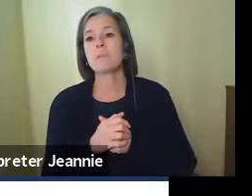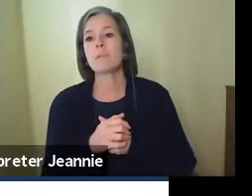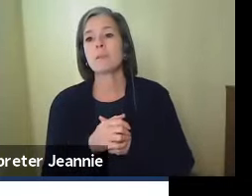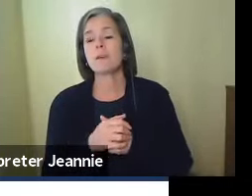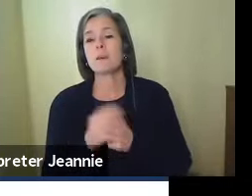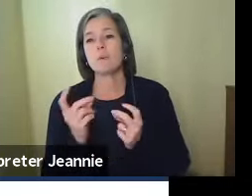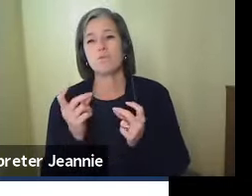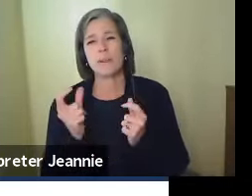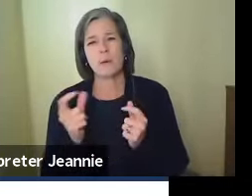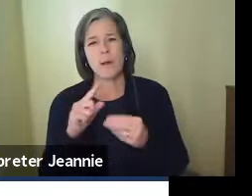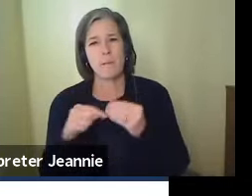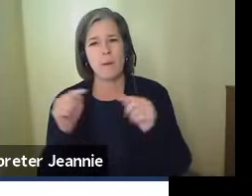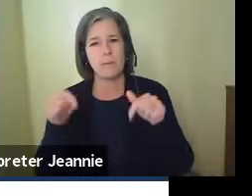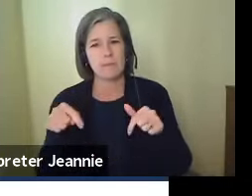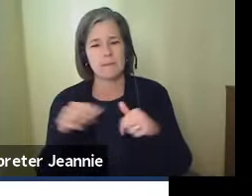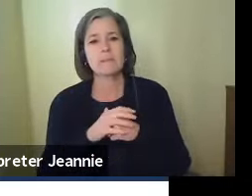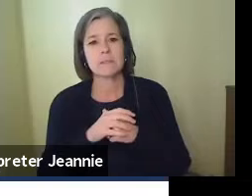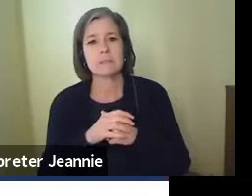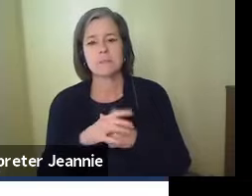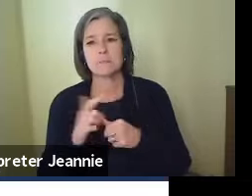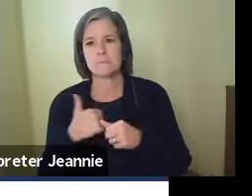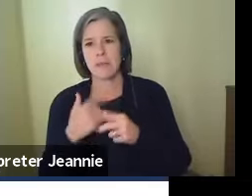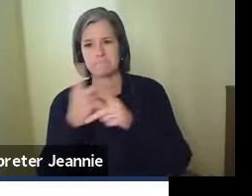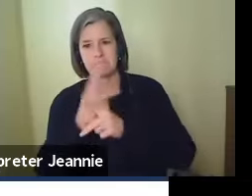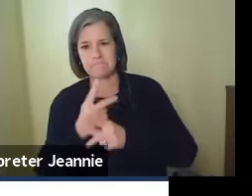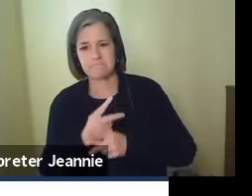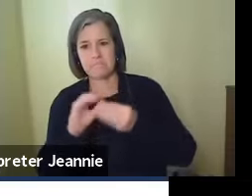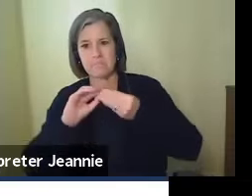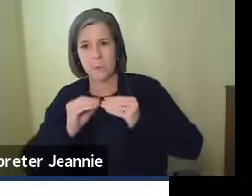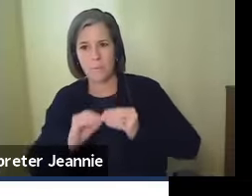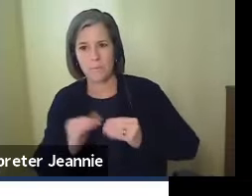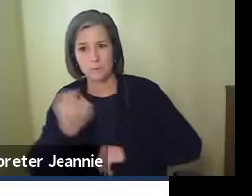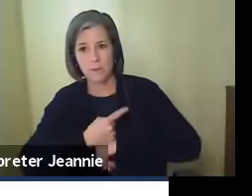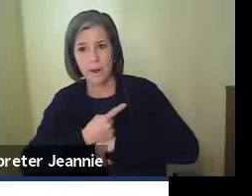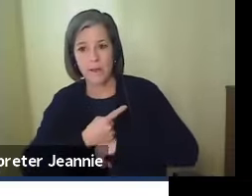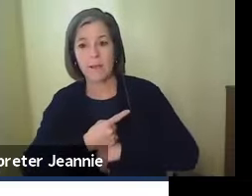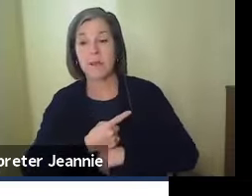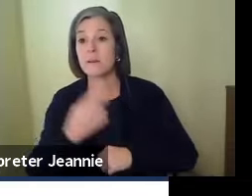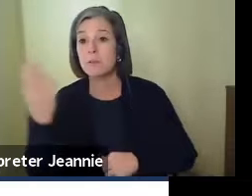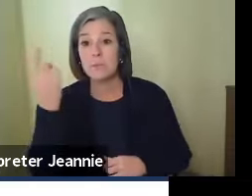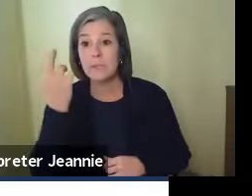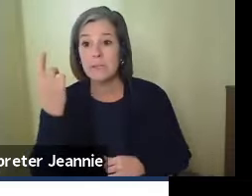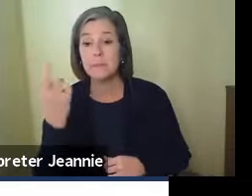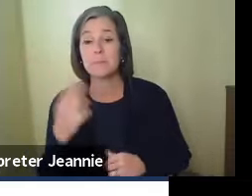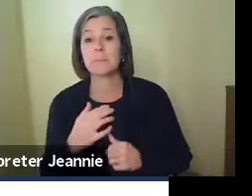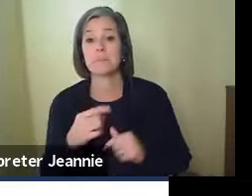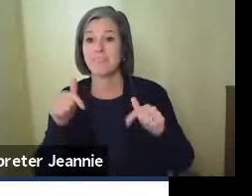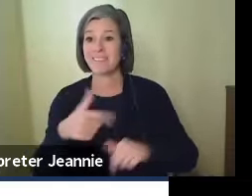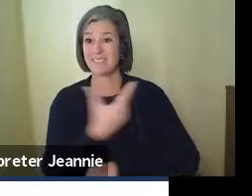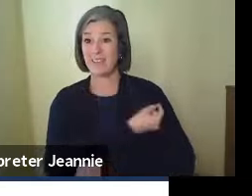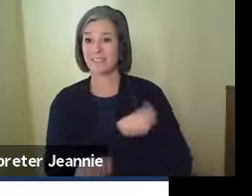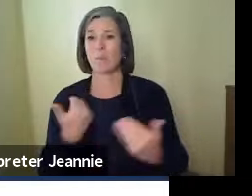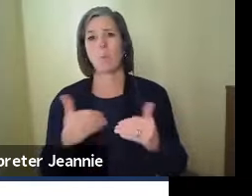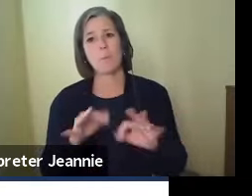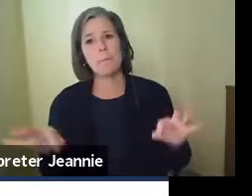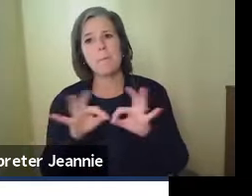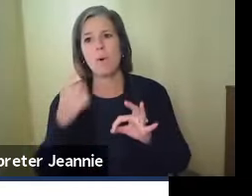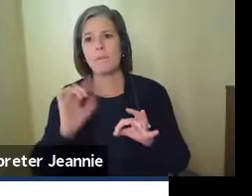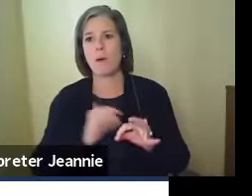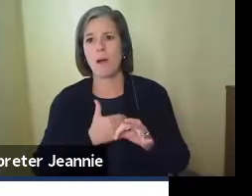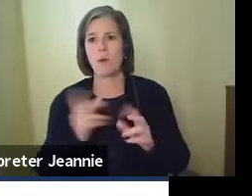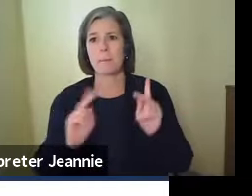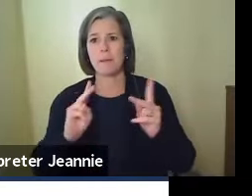I calculated some data today because this vaccine is so important for our population, and